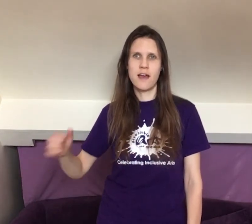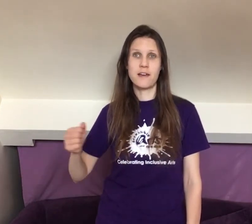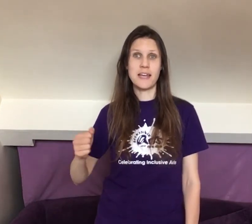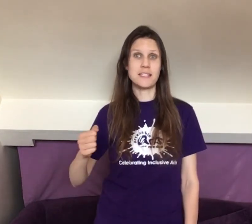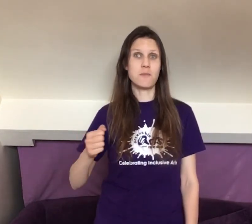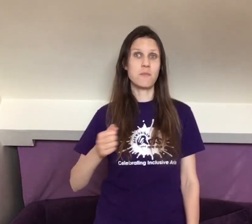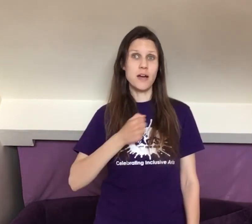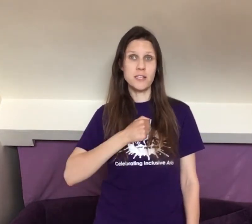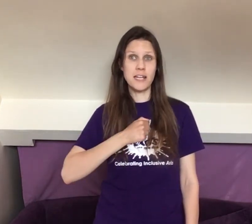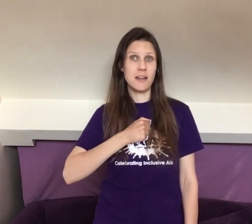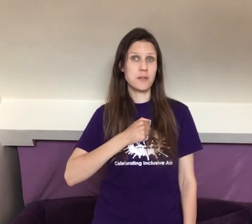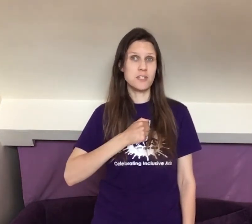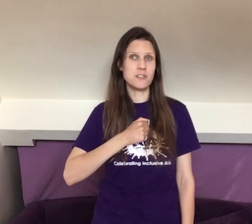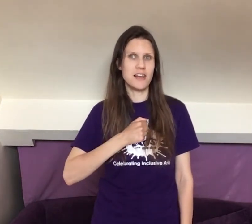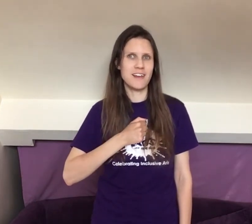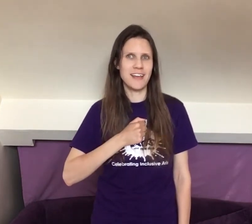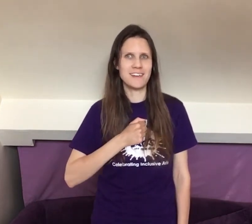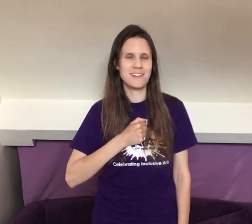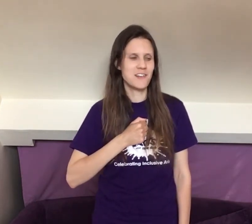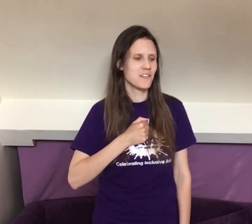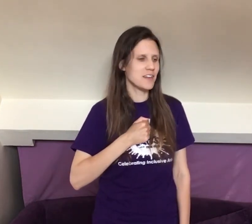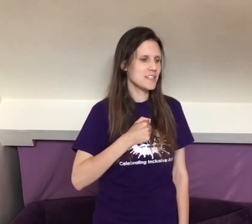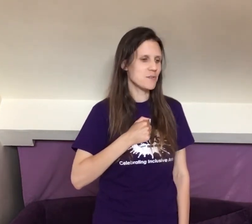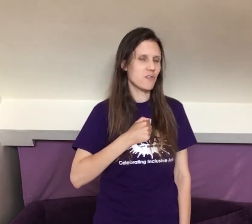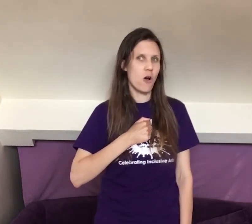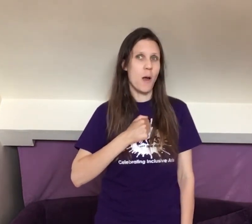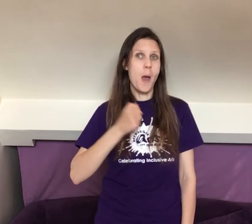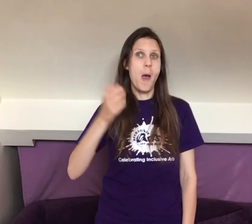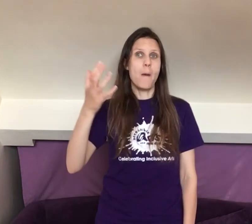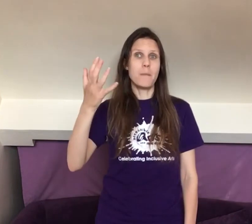OK, so my turn again, I’m going to do that line again. Ready? So we’ve got